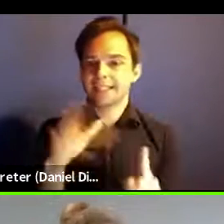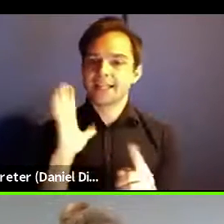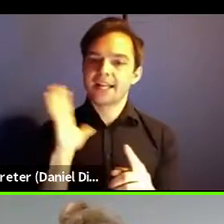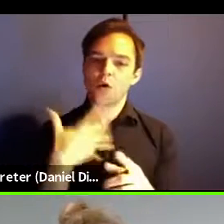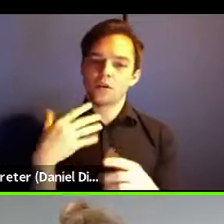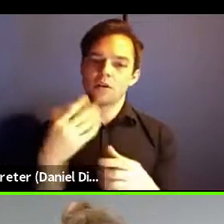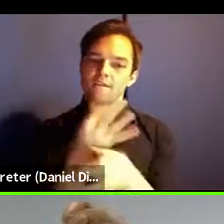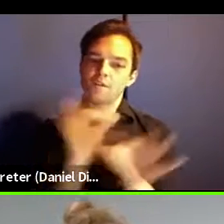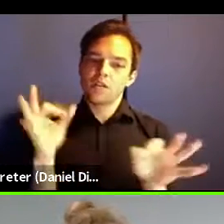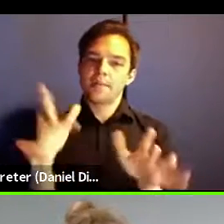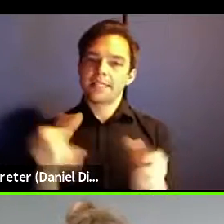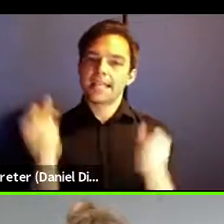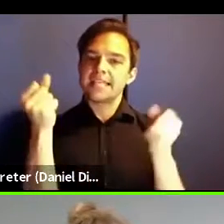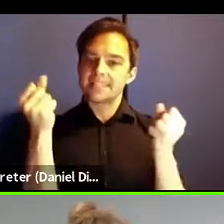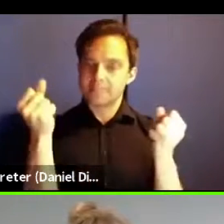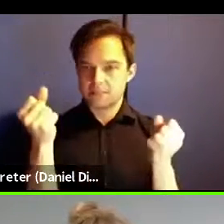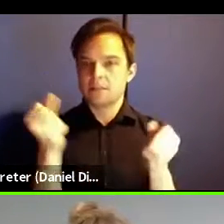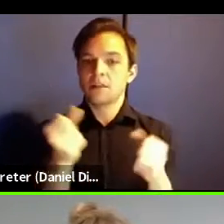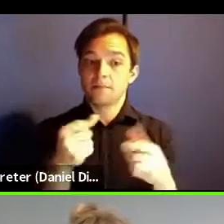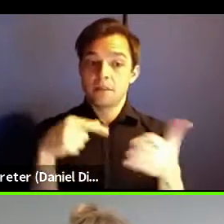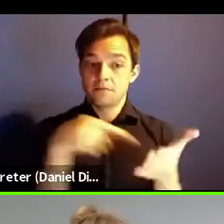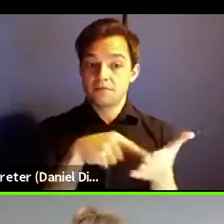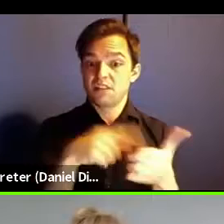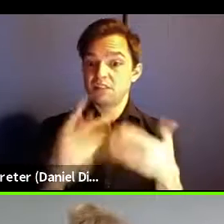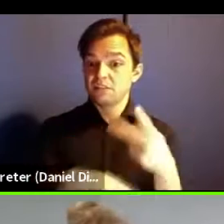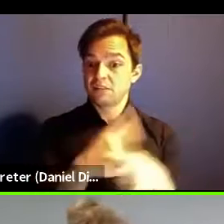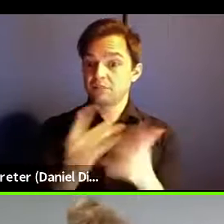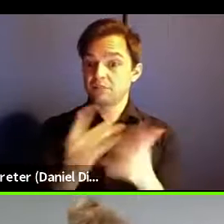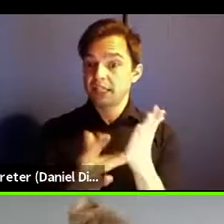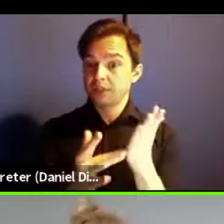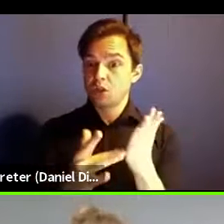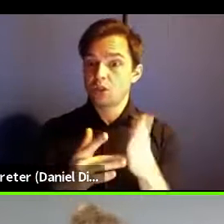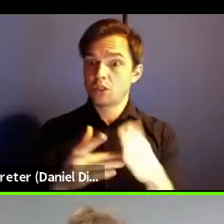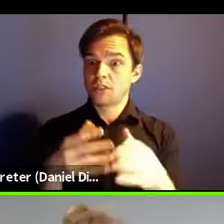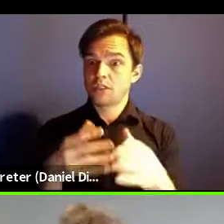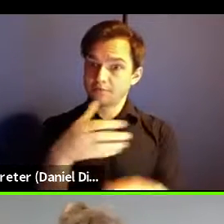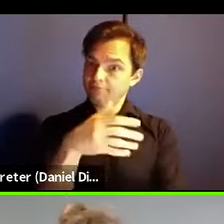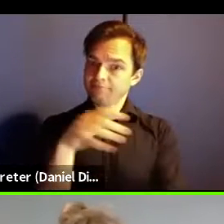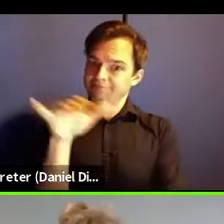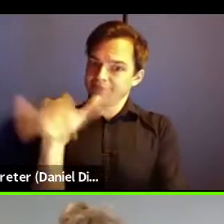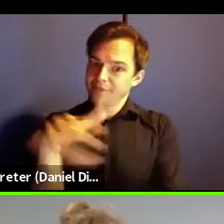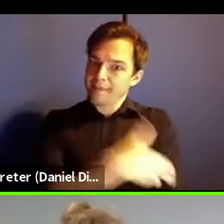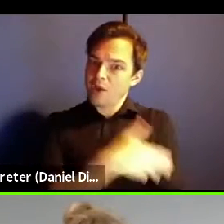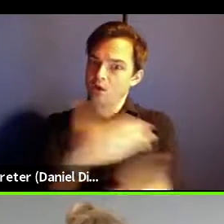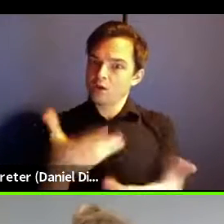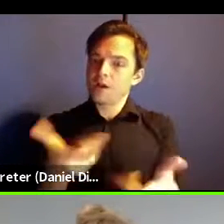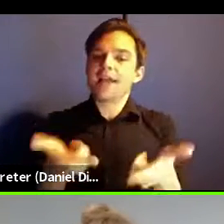partaking the power of technology, which has been like to help us to have a voice at the table.